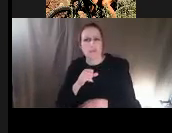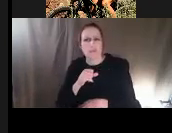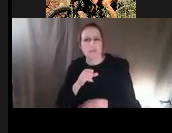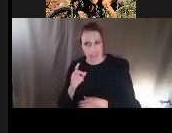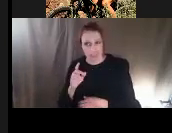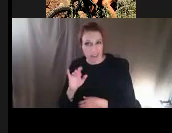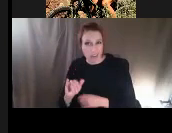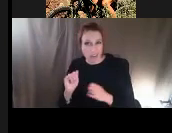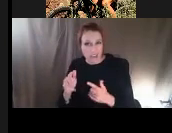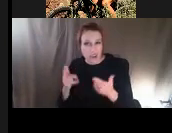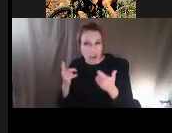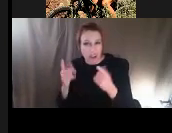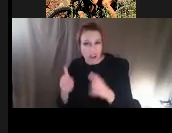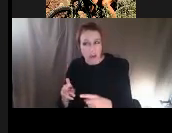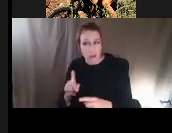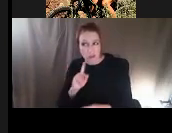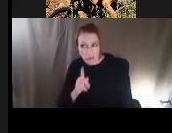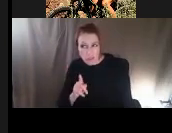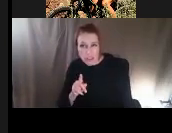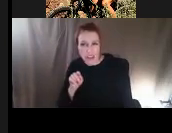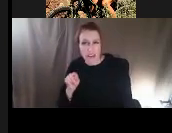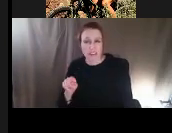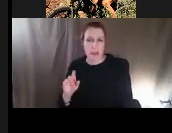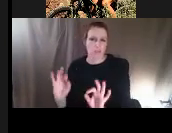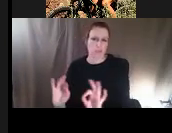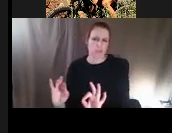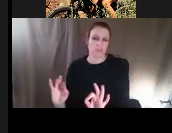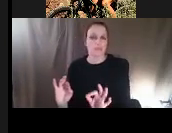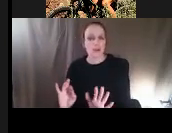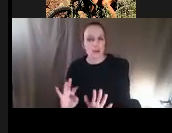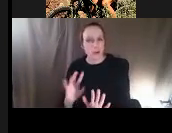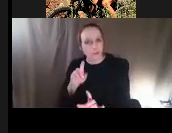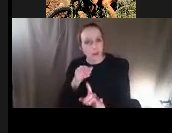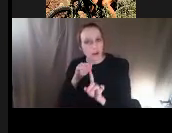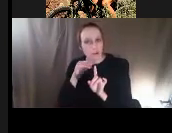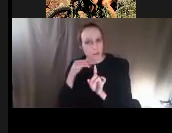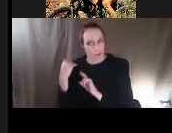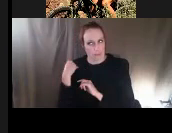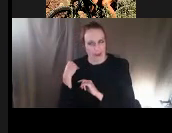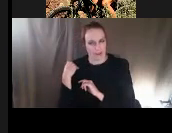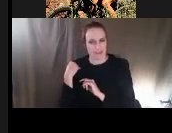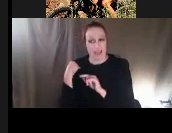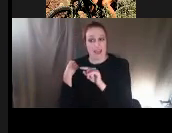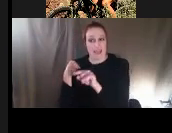So, it's really vital that we remind ourselves that the individual gets to determine what is